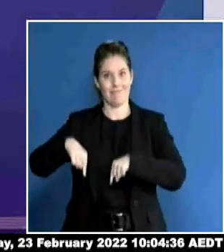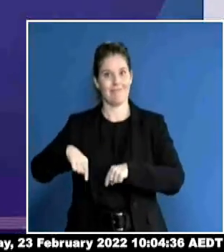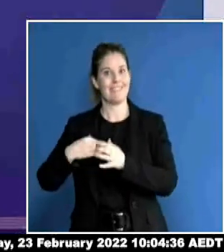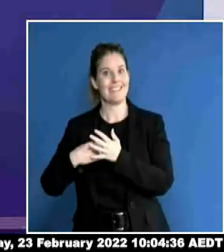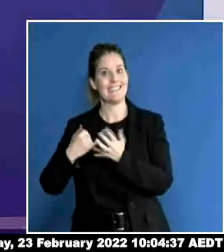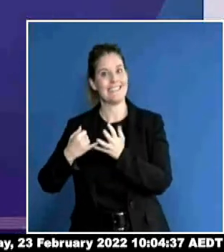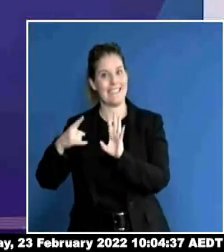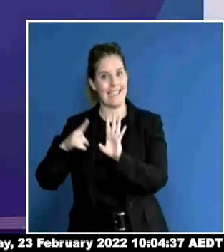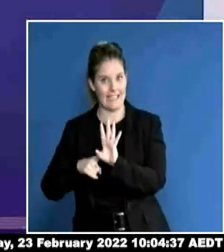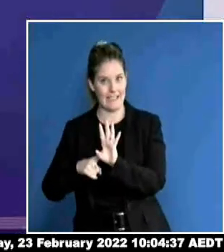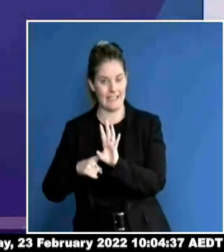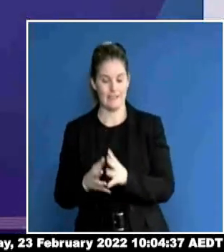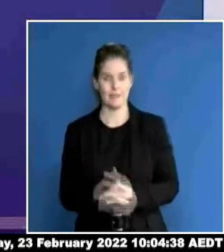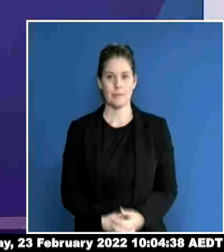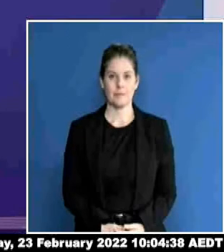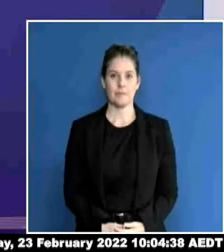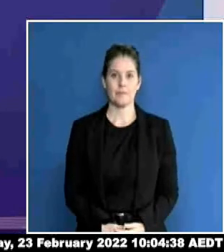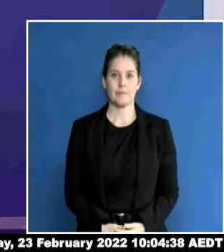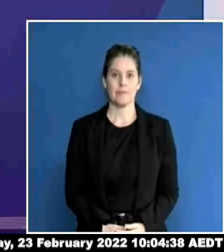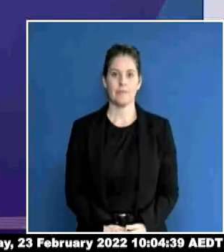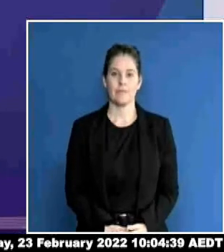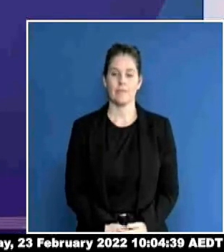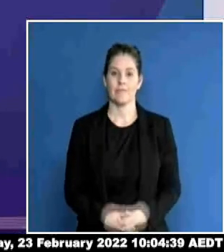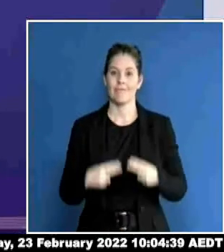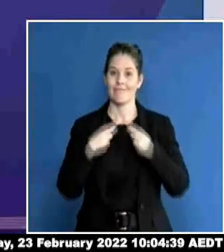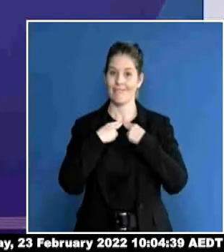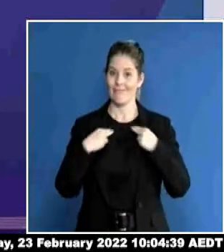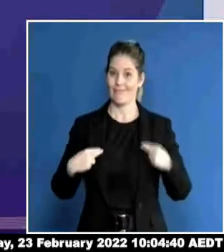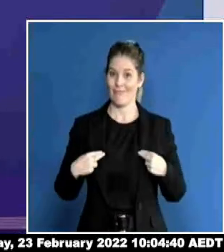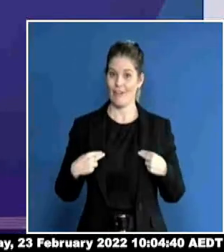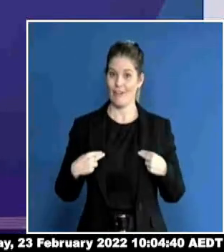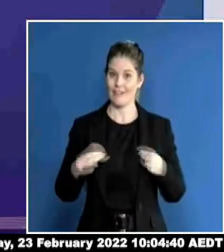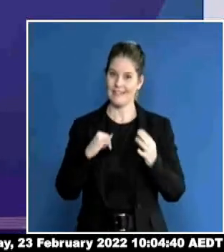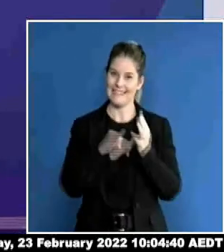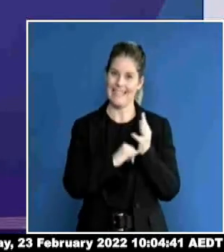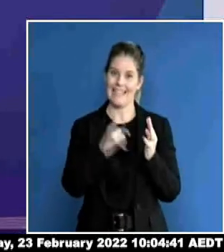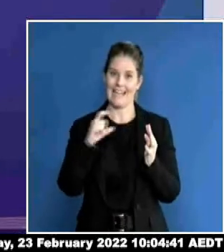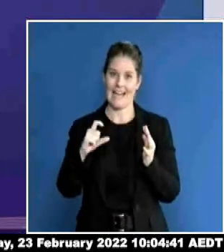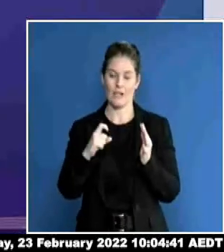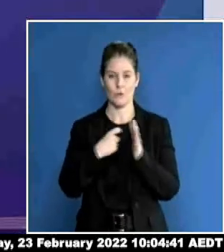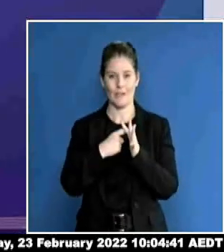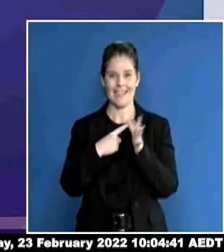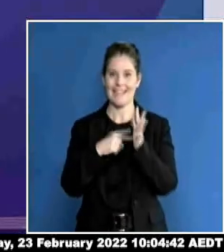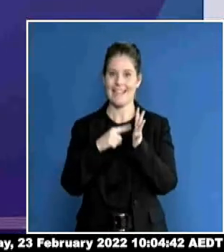Senior Counsel Assisting the Royal Commission, Ms Kate Eastman AM SC is also in